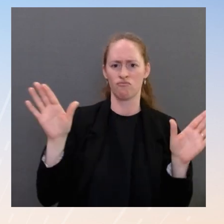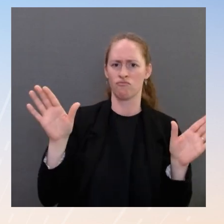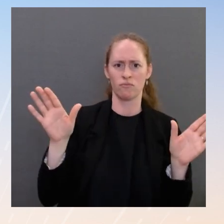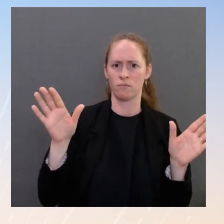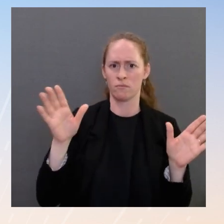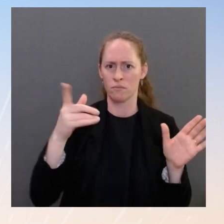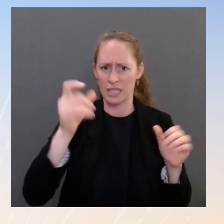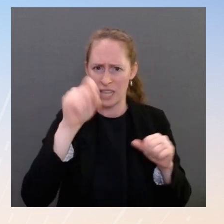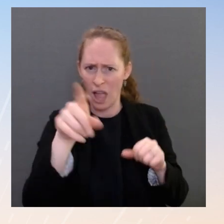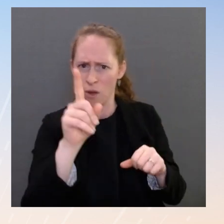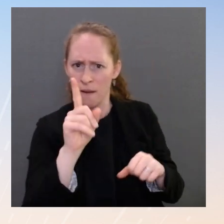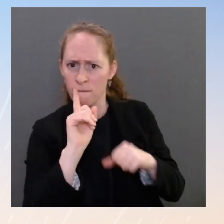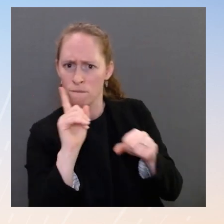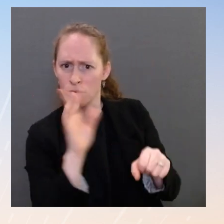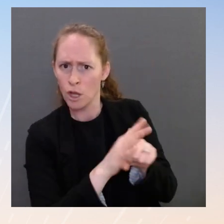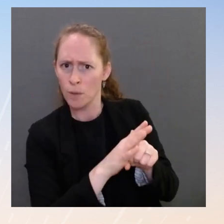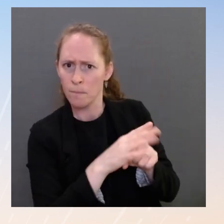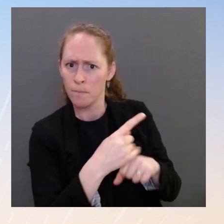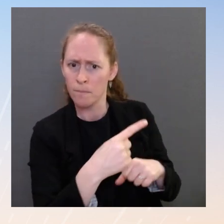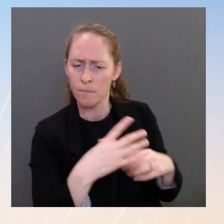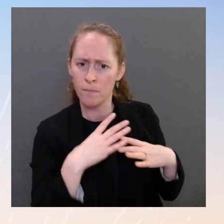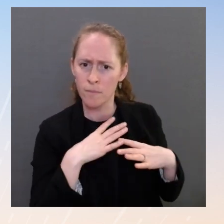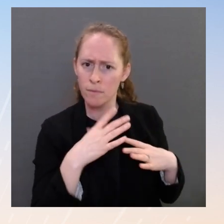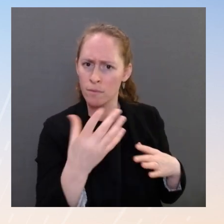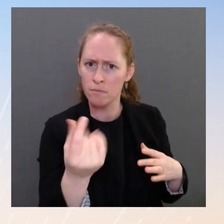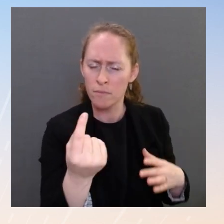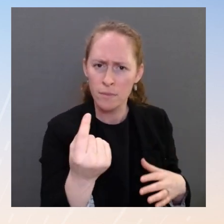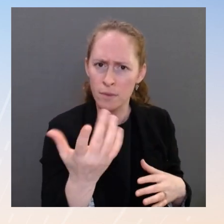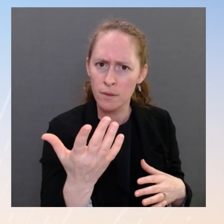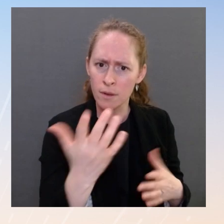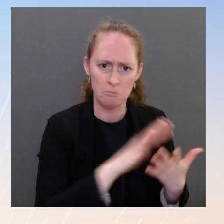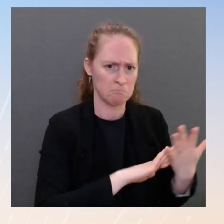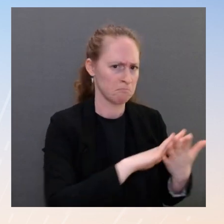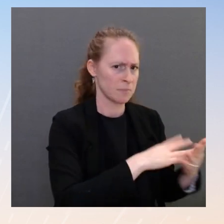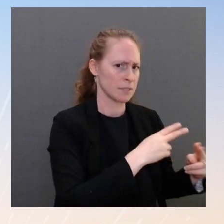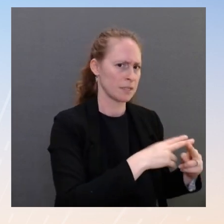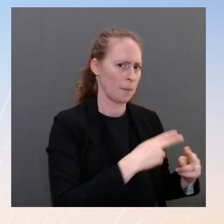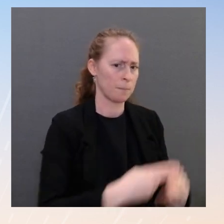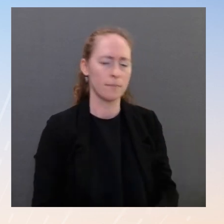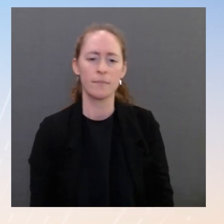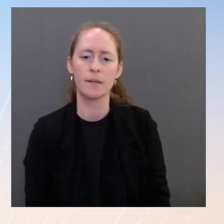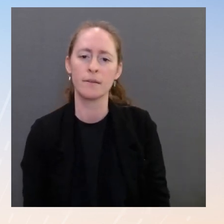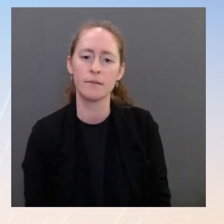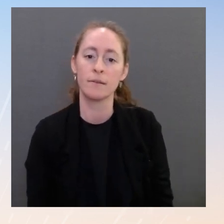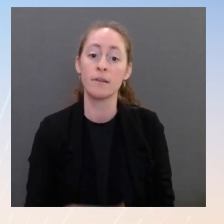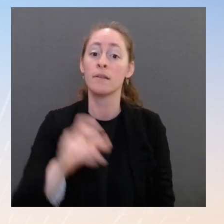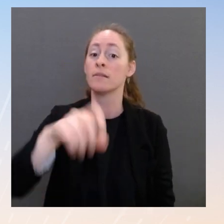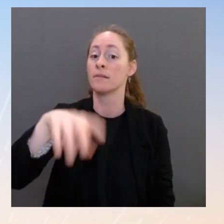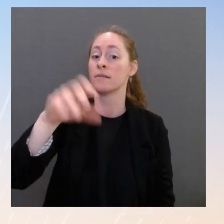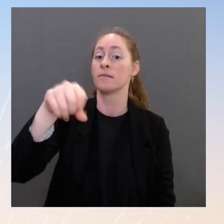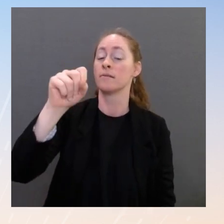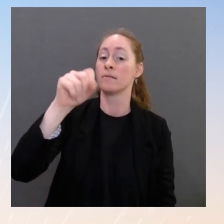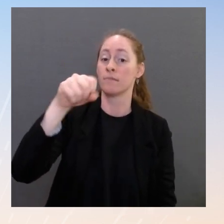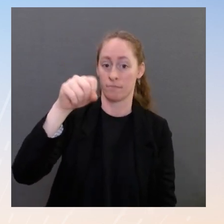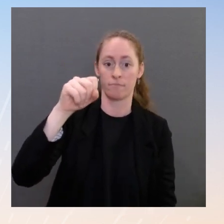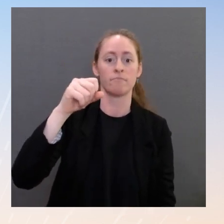He's a very important member of the national security team. I don't have any details or any confirmation of his plans. What I would note, and if Daleep were here --